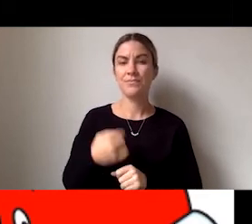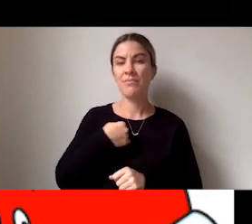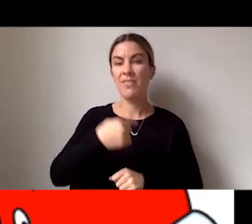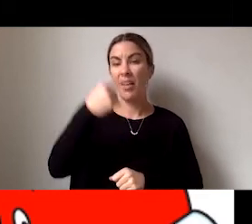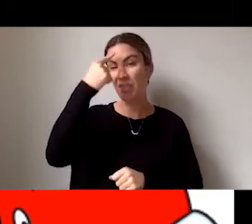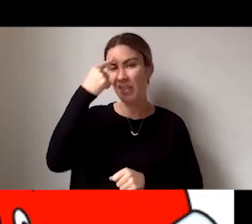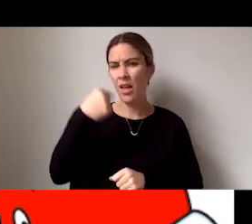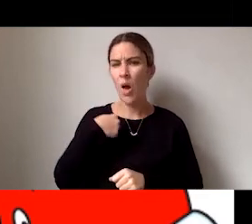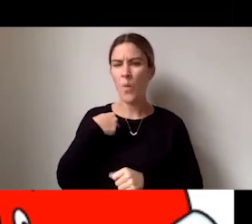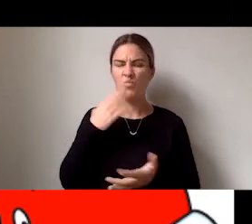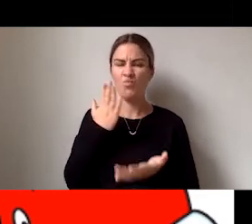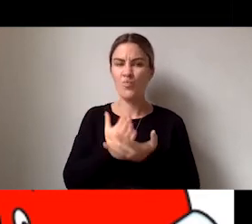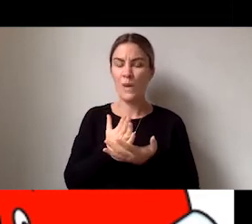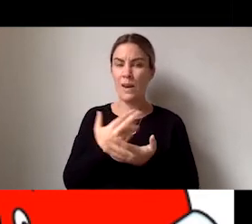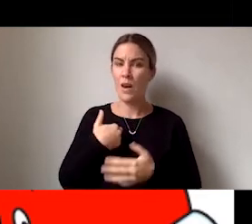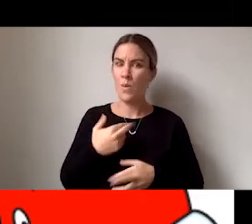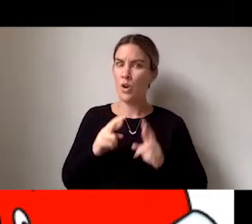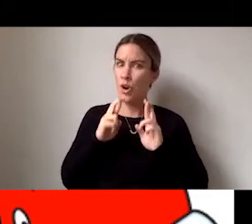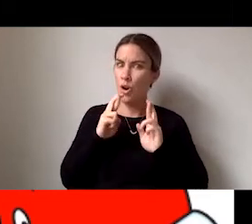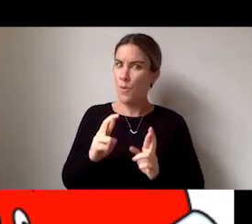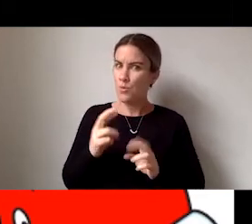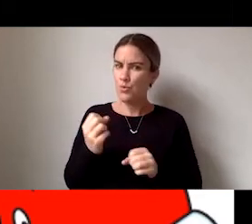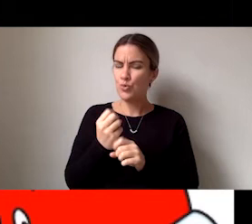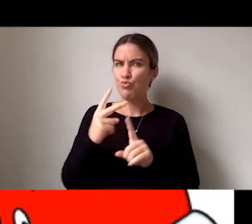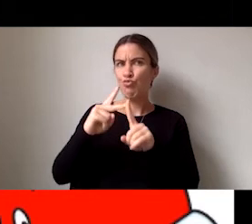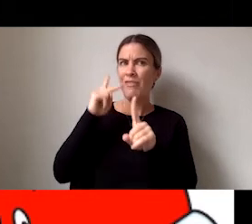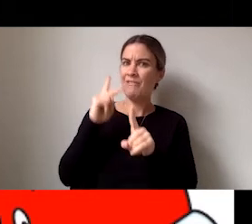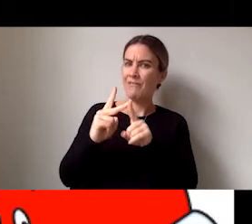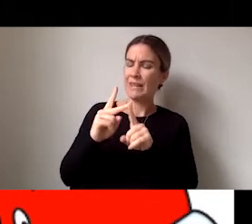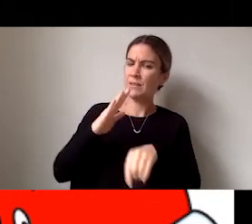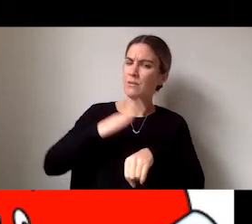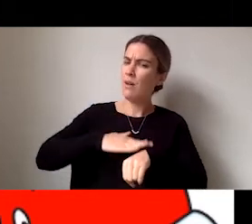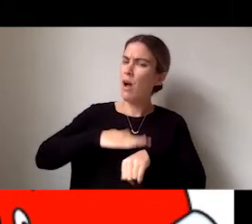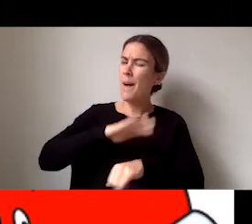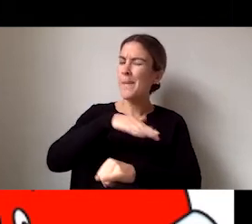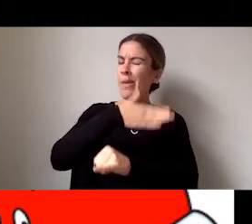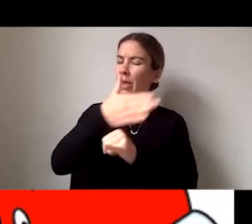reflection time at the end about what it actually takes and requires